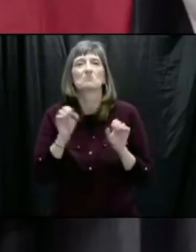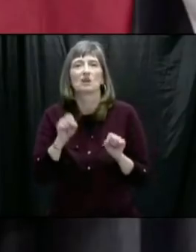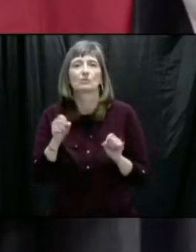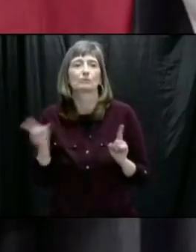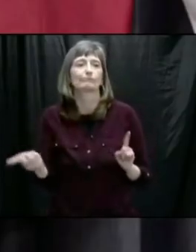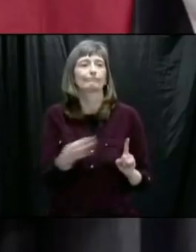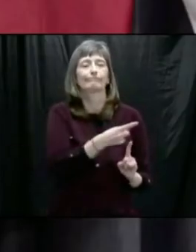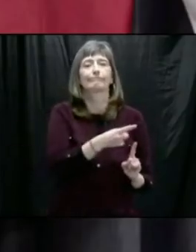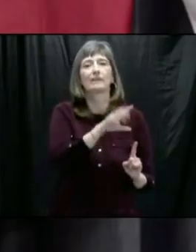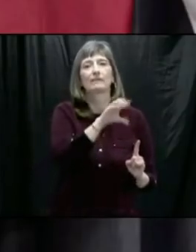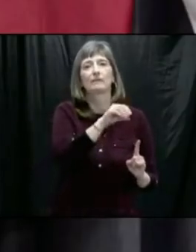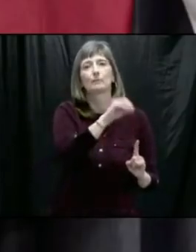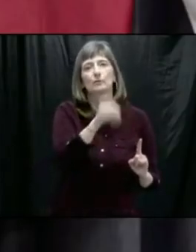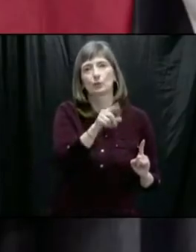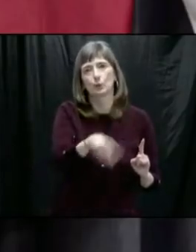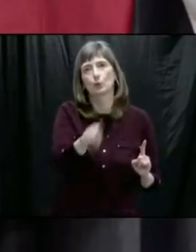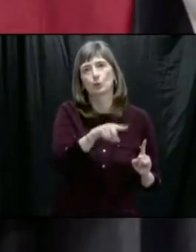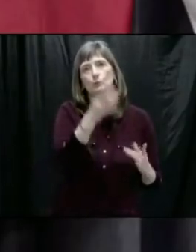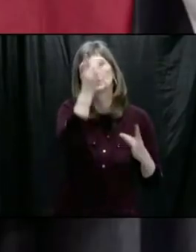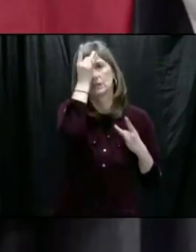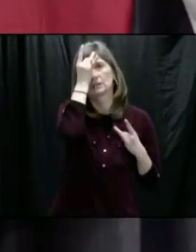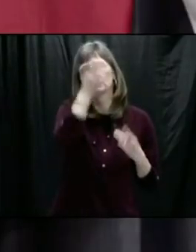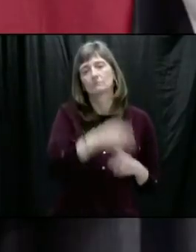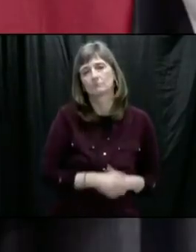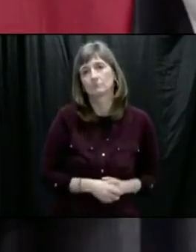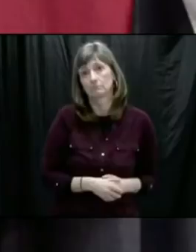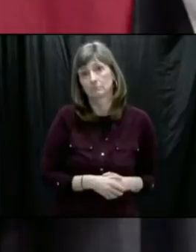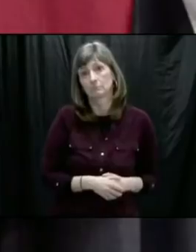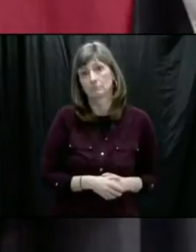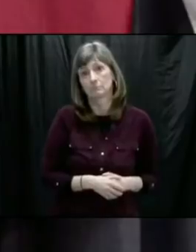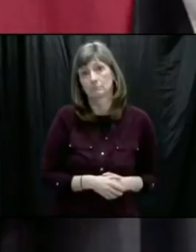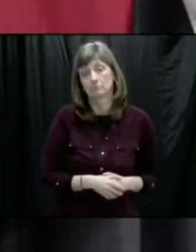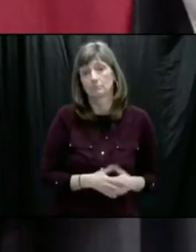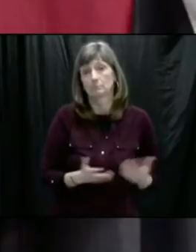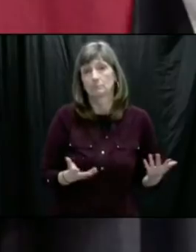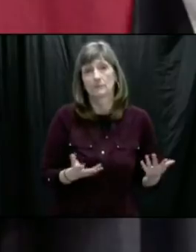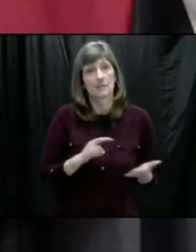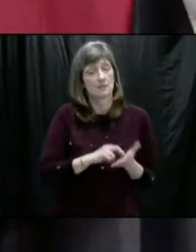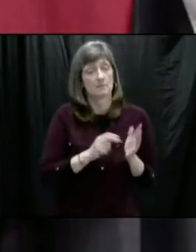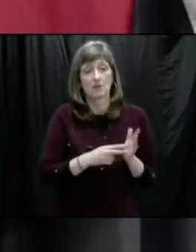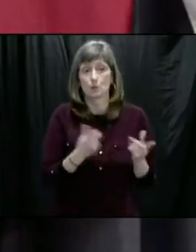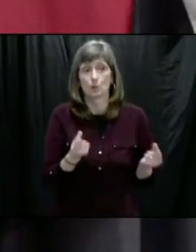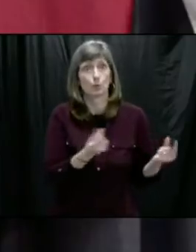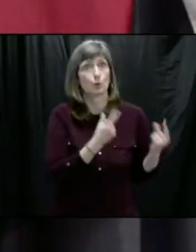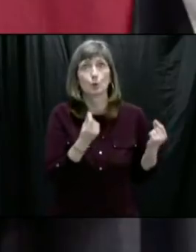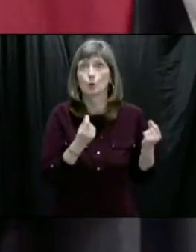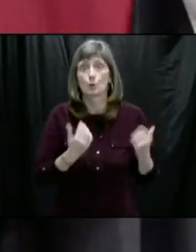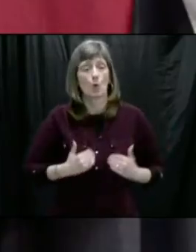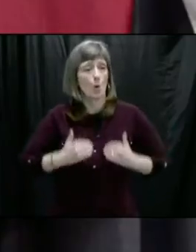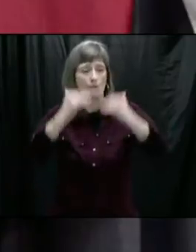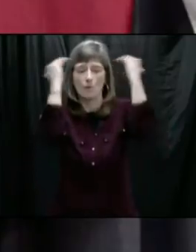SLIP NOW IN ANYWAY, WE WILL